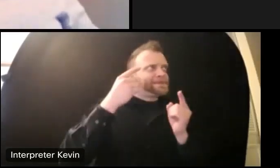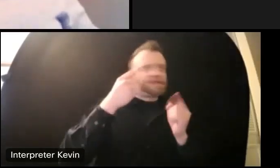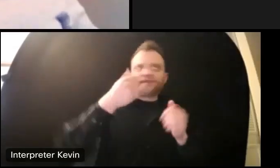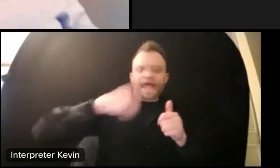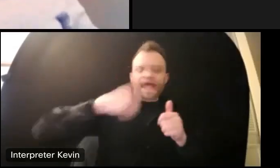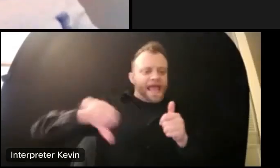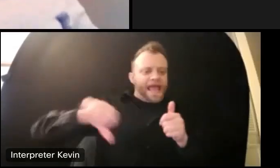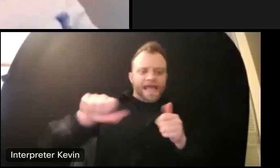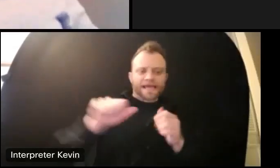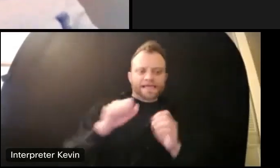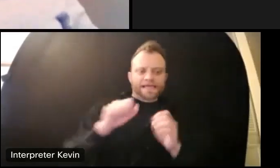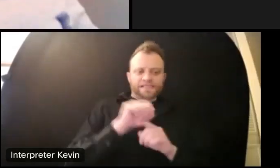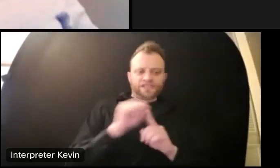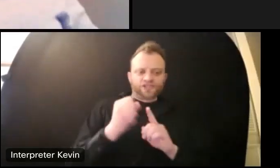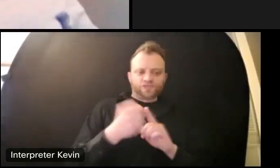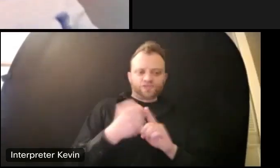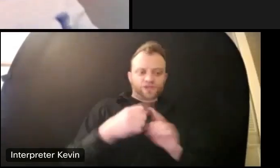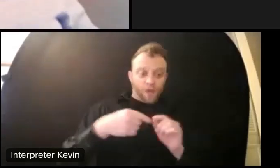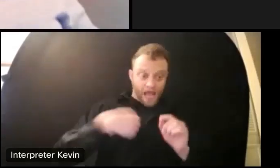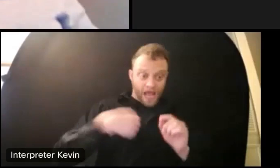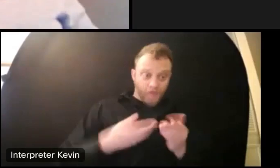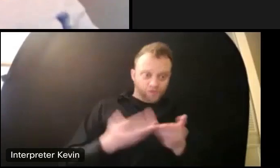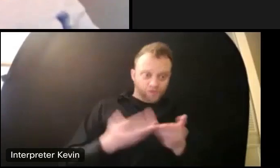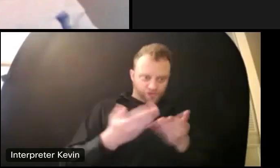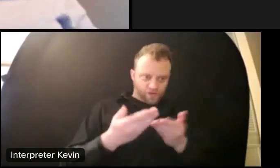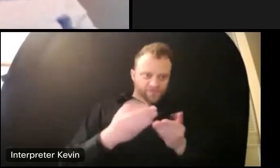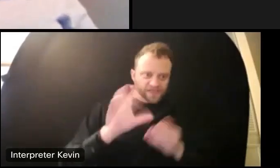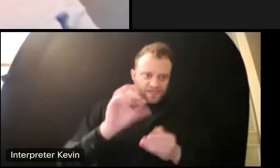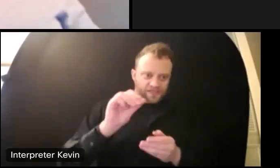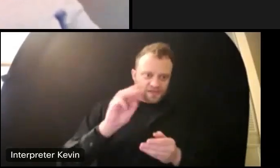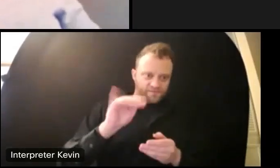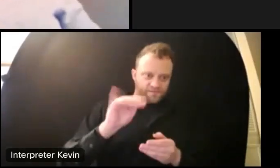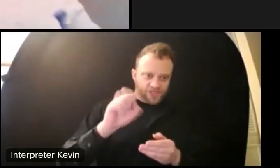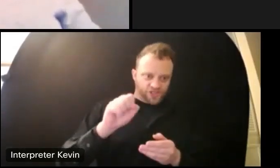when I served as a Commissioner that I wasn't willing to share. But I would also say too